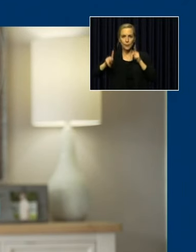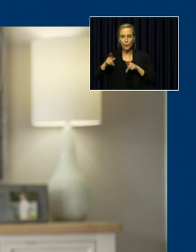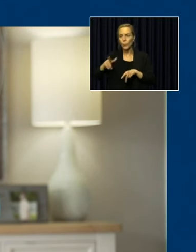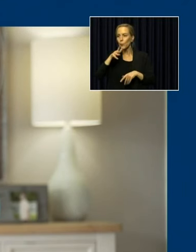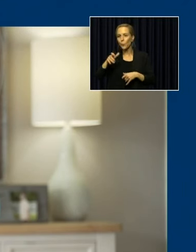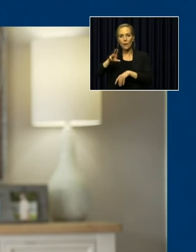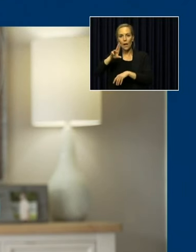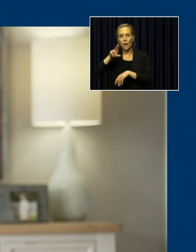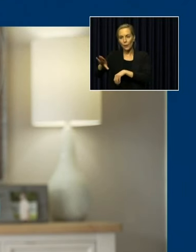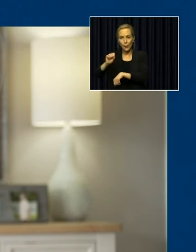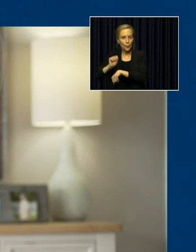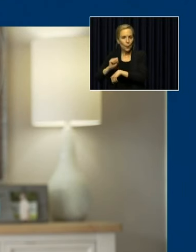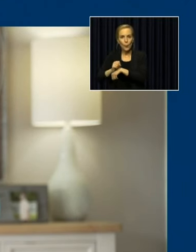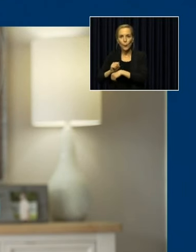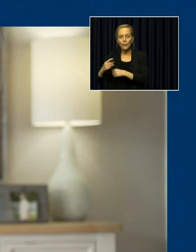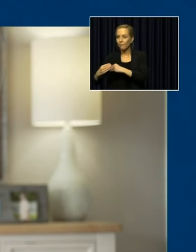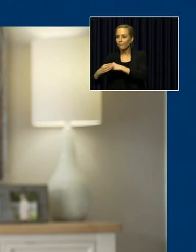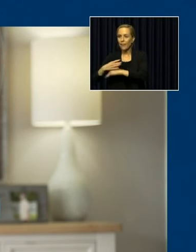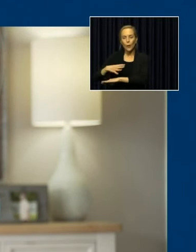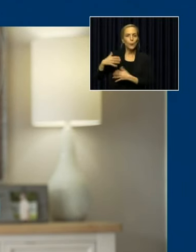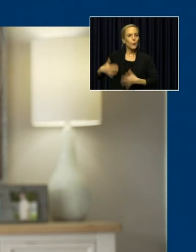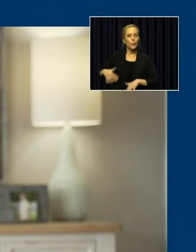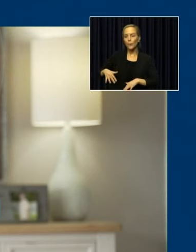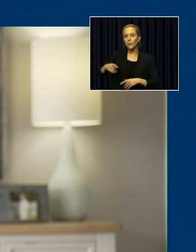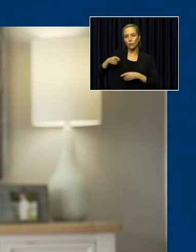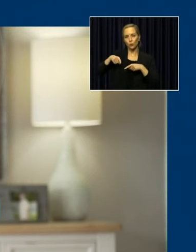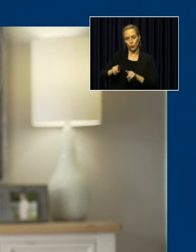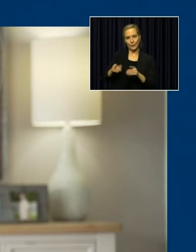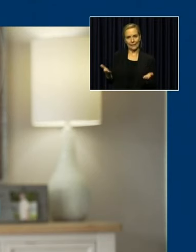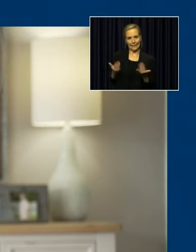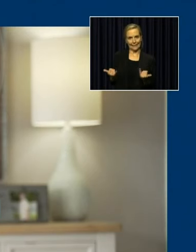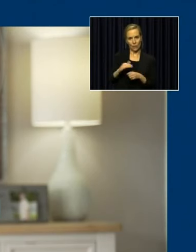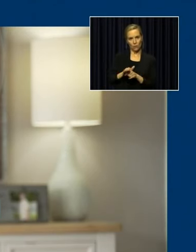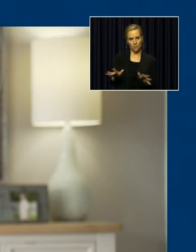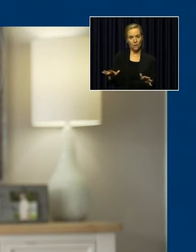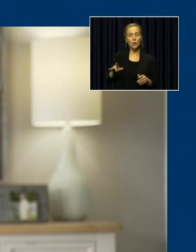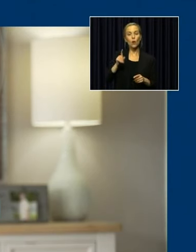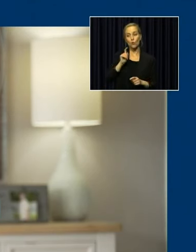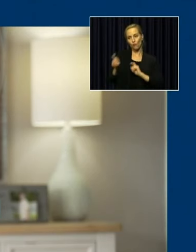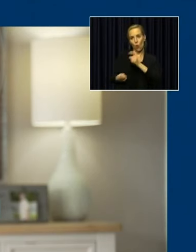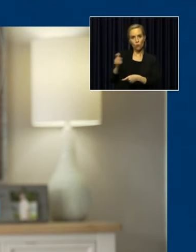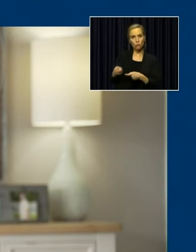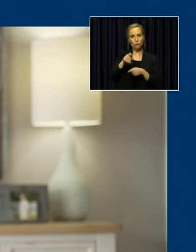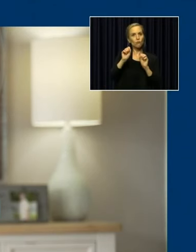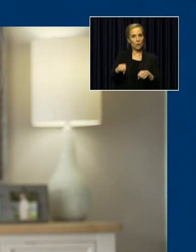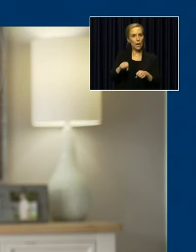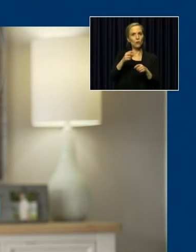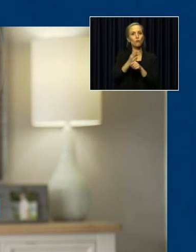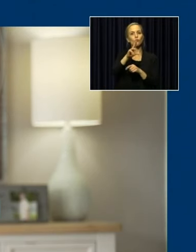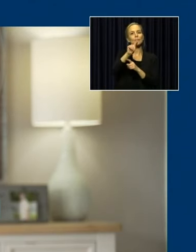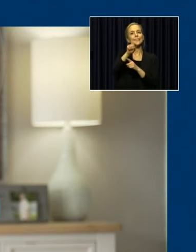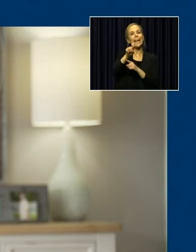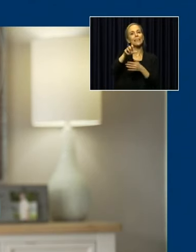WORKS SEPARATELY. SHE IS A PART OF EVERYTHING WE DO, AND I COULDN'T BE LUCKIER TO